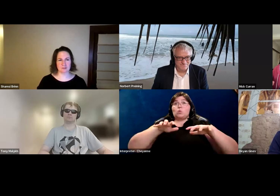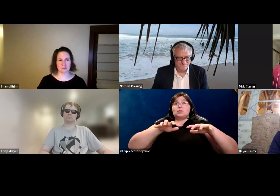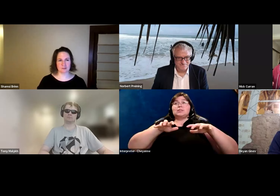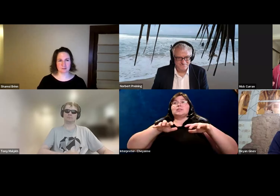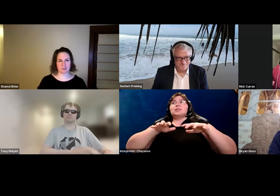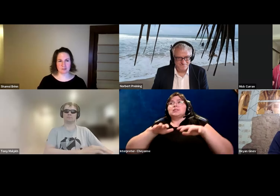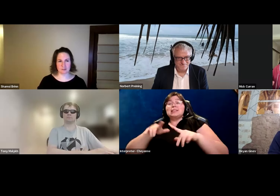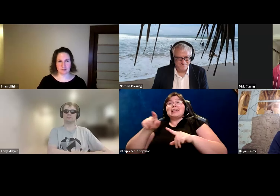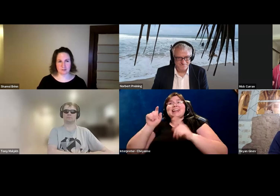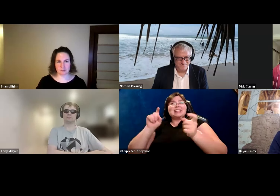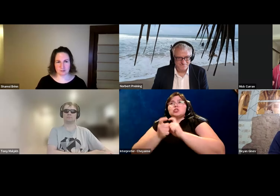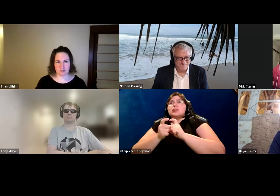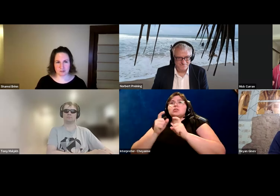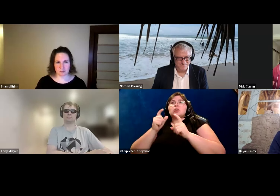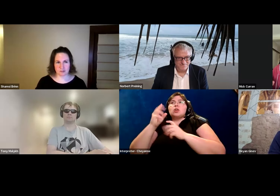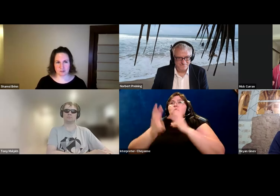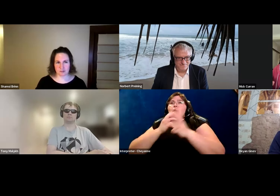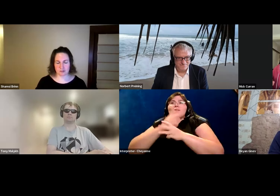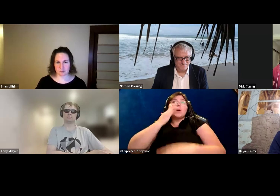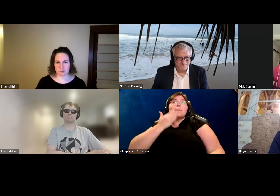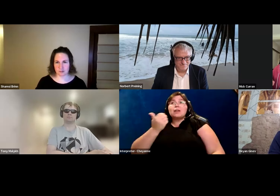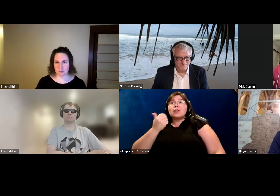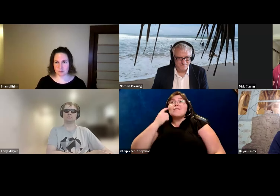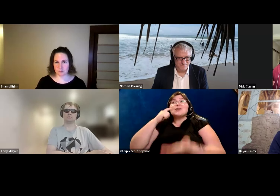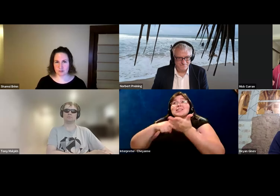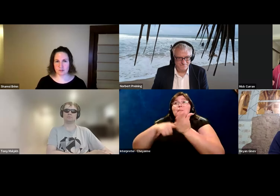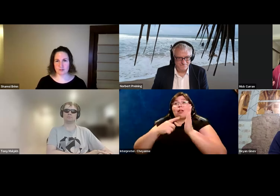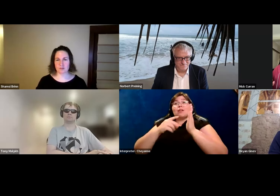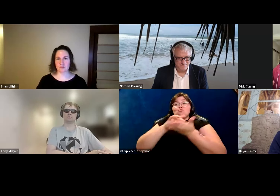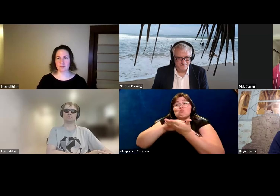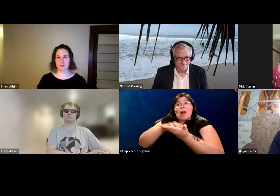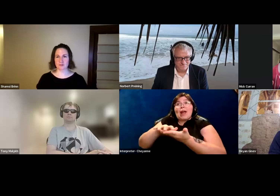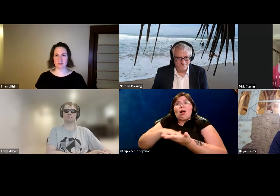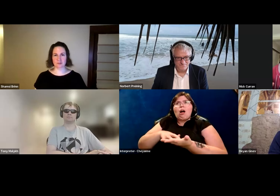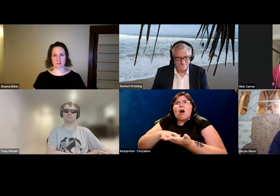I mean, for example, Louis Braille invented a writing system that completely revolutionized